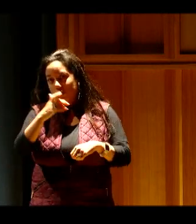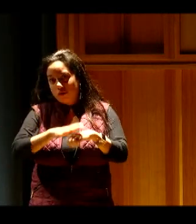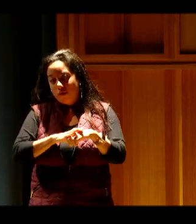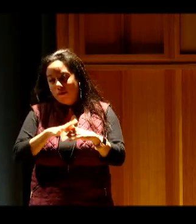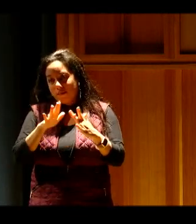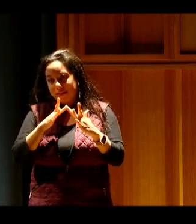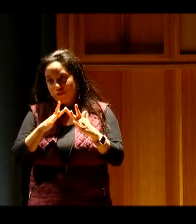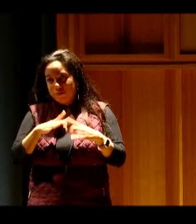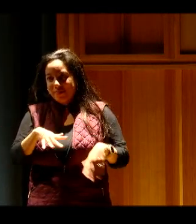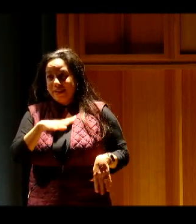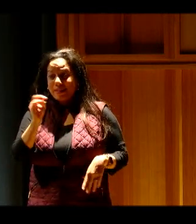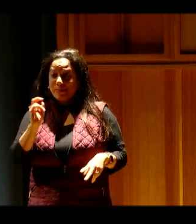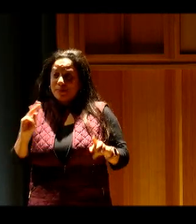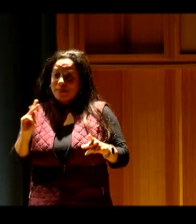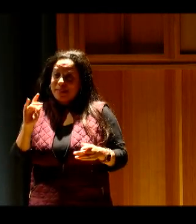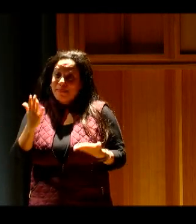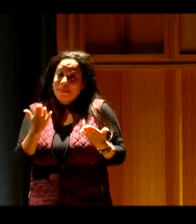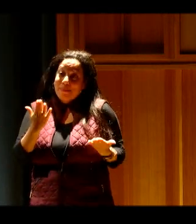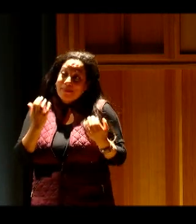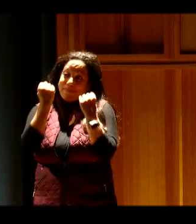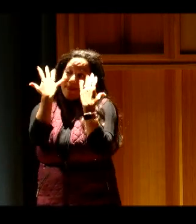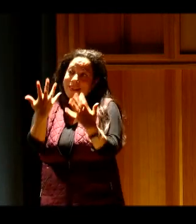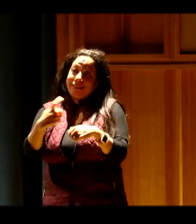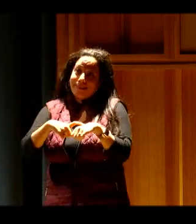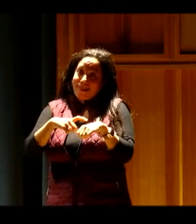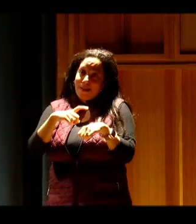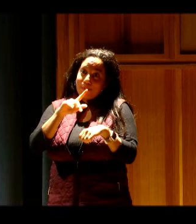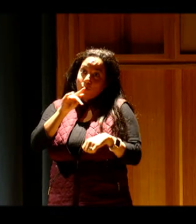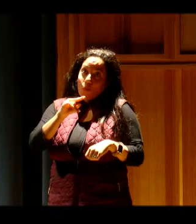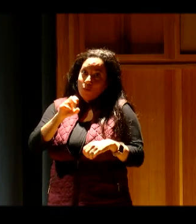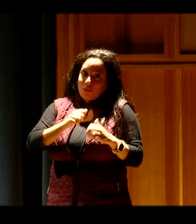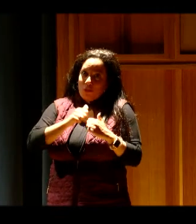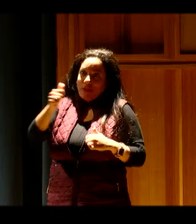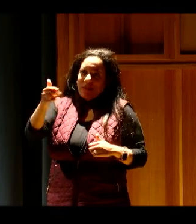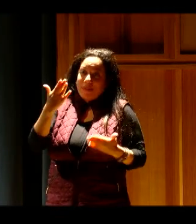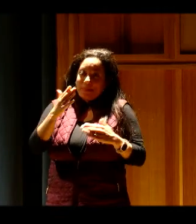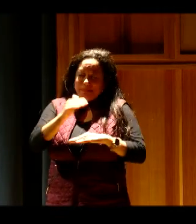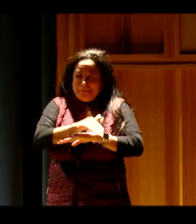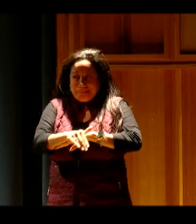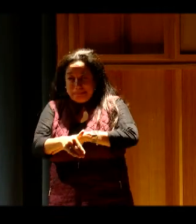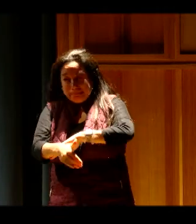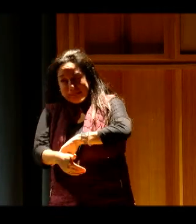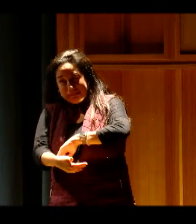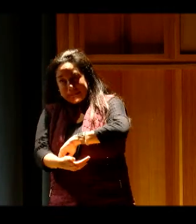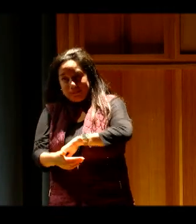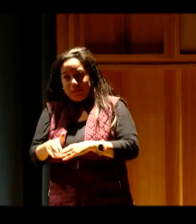And especially to those of you who may be many time zones away and are thus in the wee hours of your tomorrow morning.